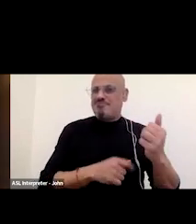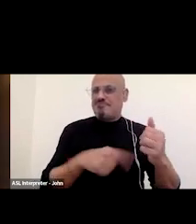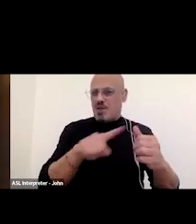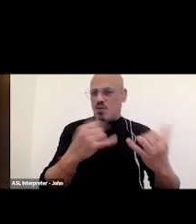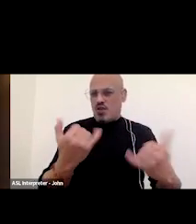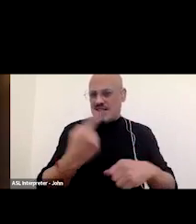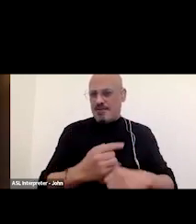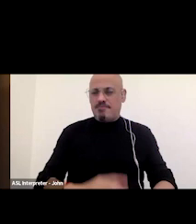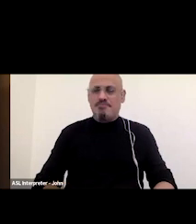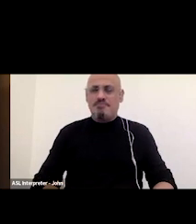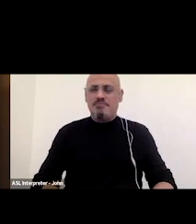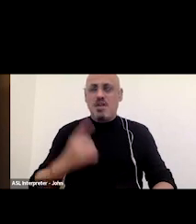things to think about for older adults.